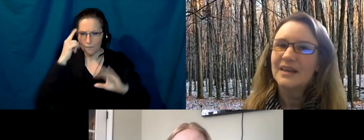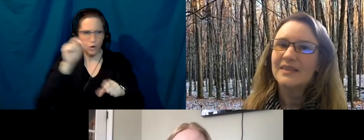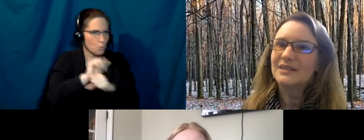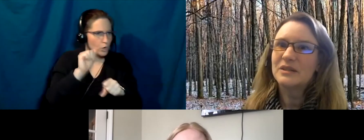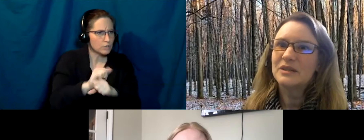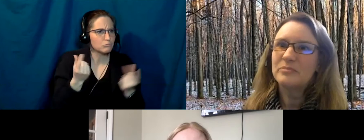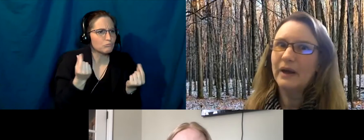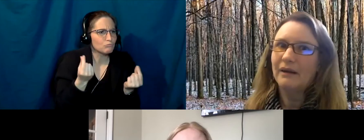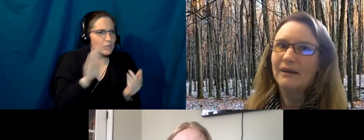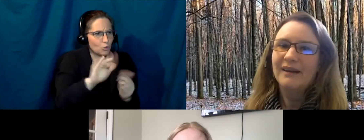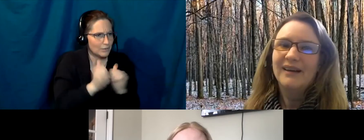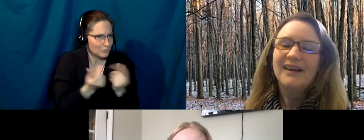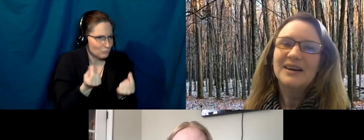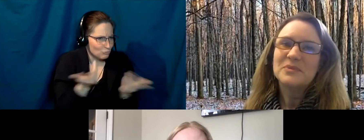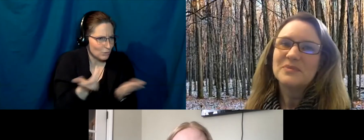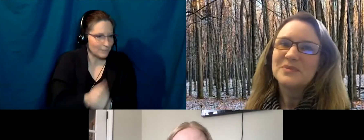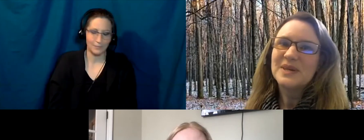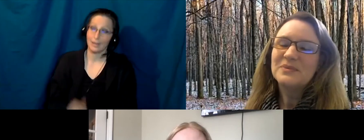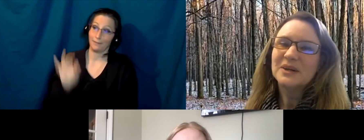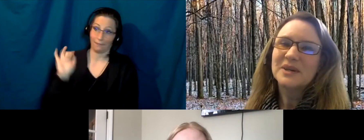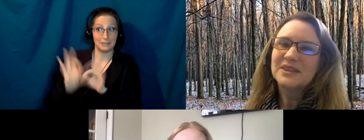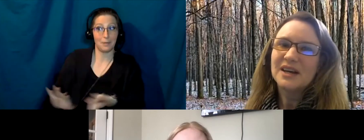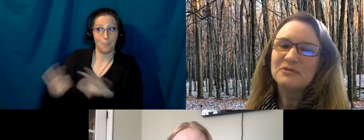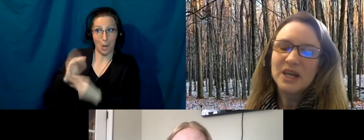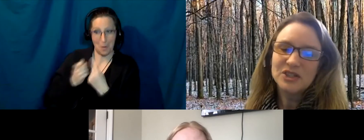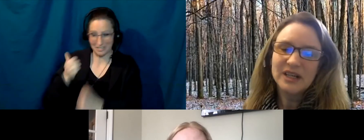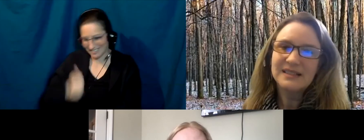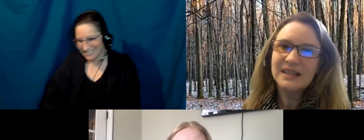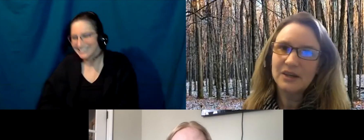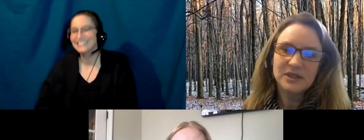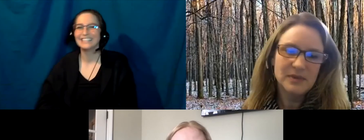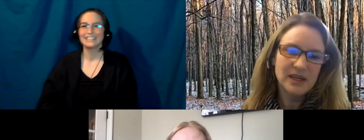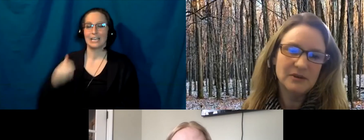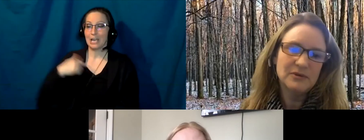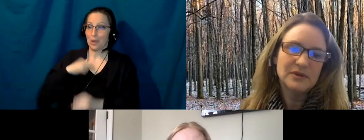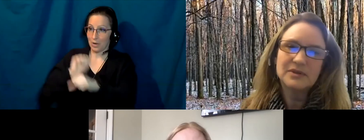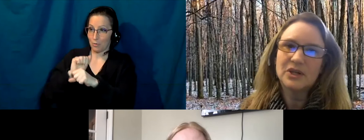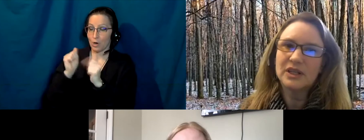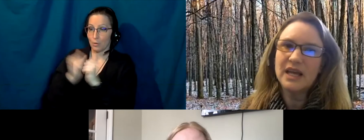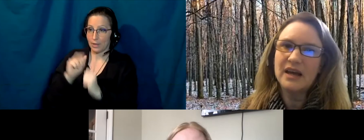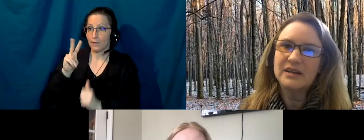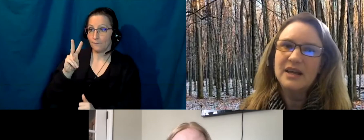Andrea: That's the big one. We work with vocational guidance and counseling, we give early on.